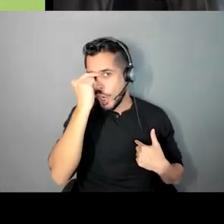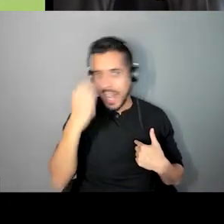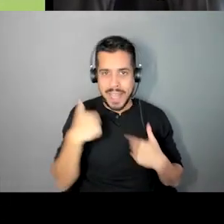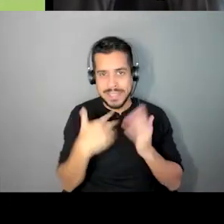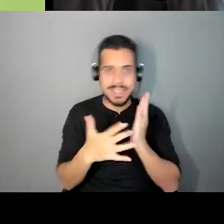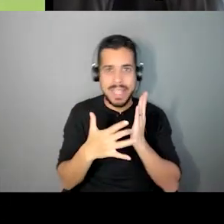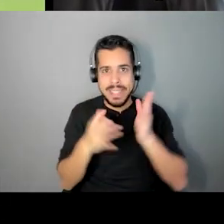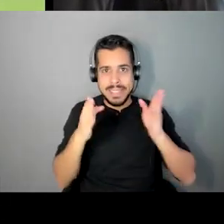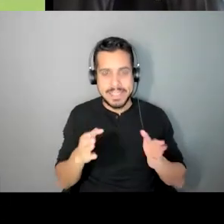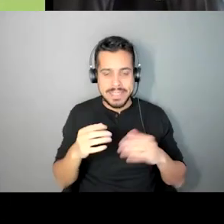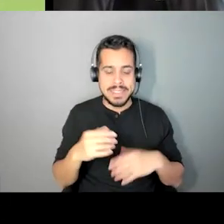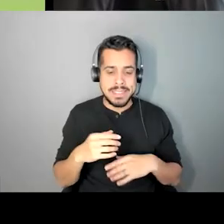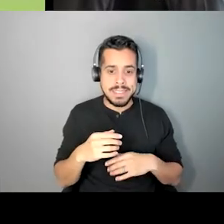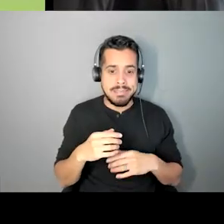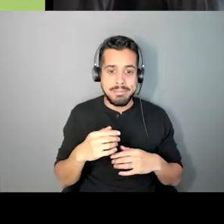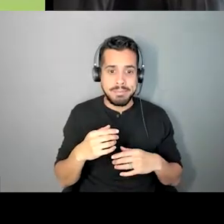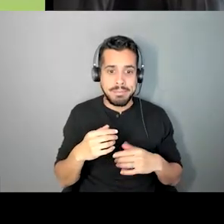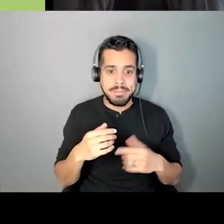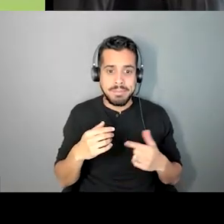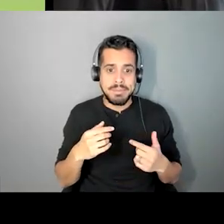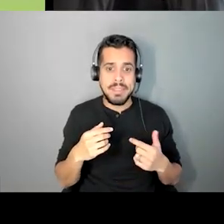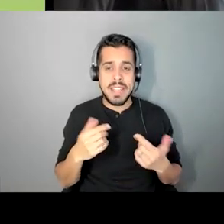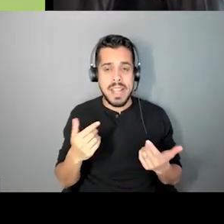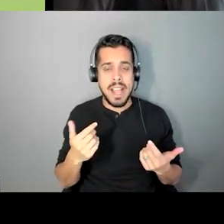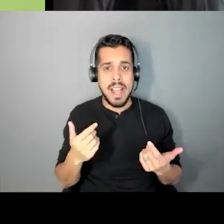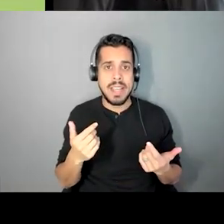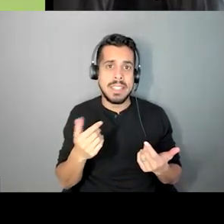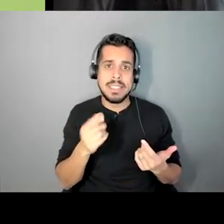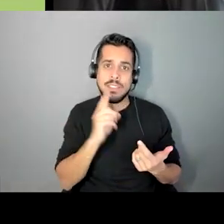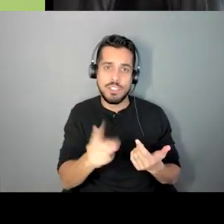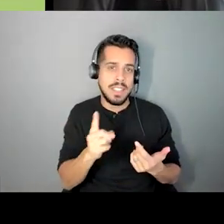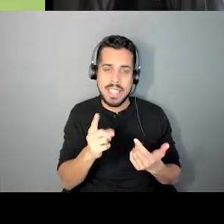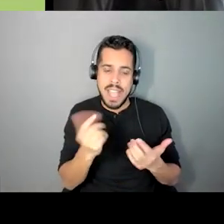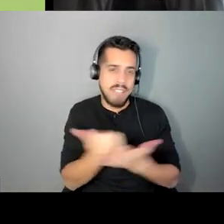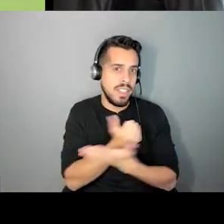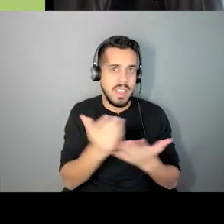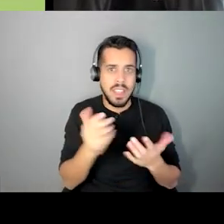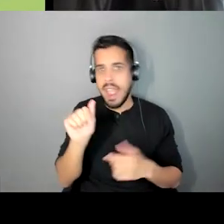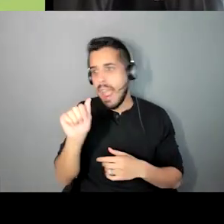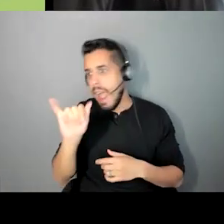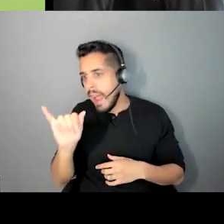Uh... so, um... all things, even with AI, everything breaks down to binary,